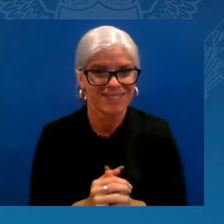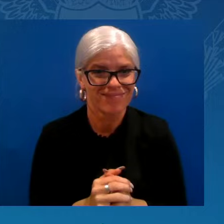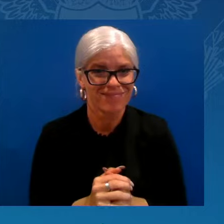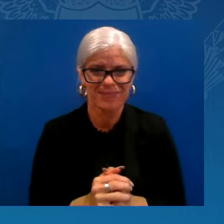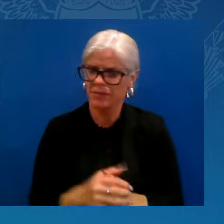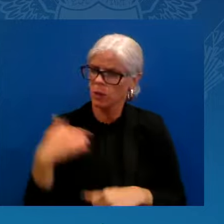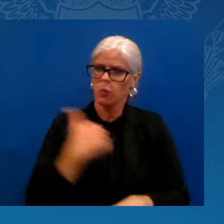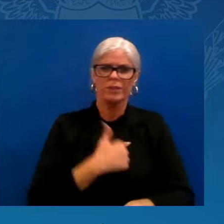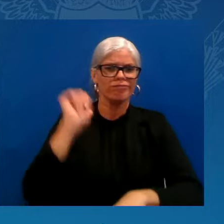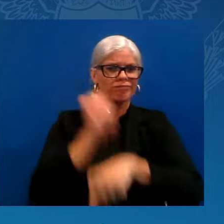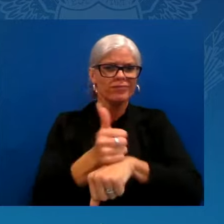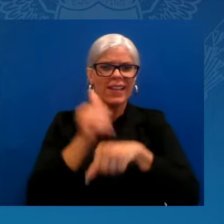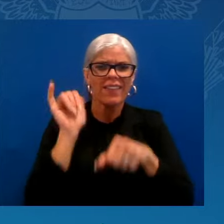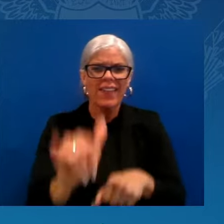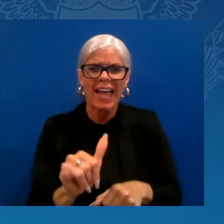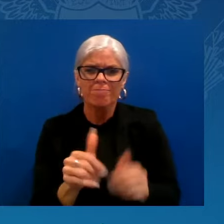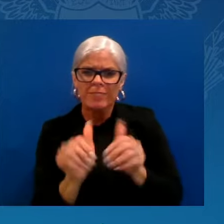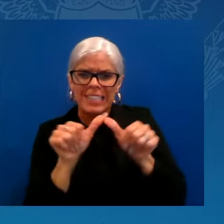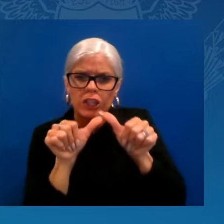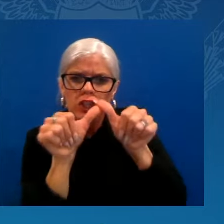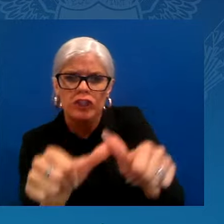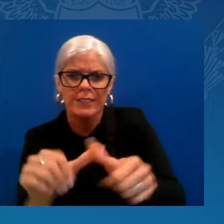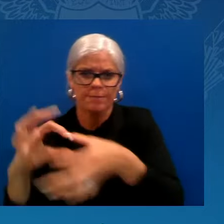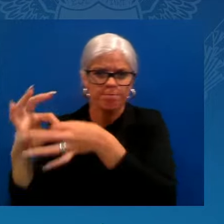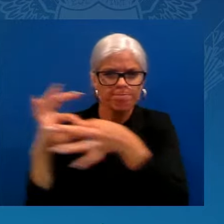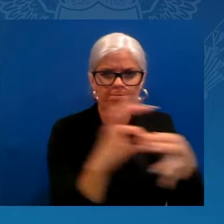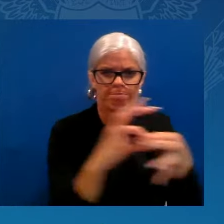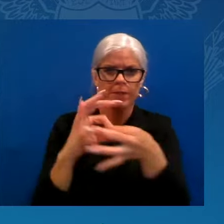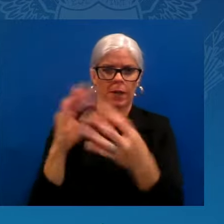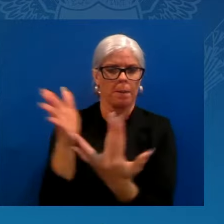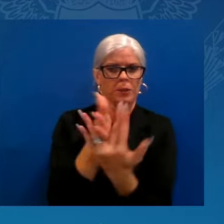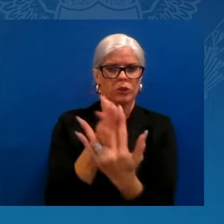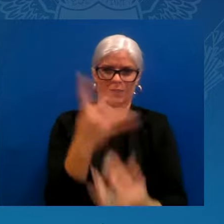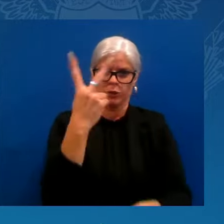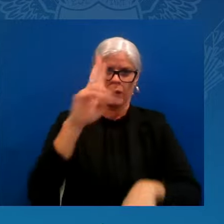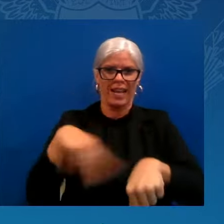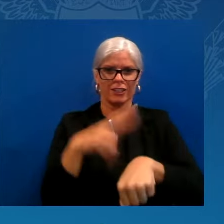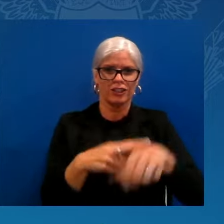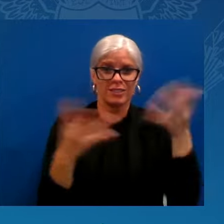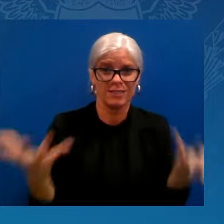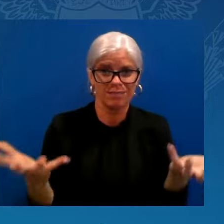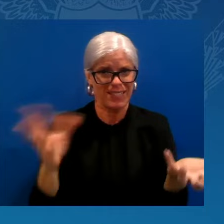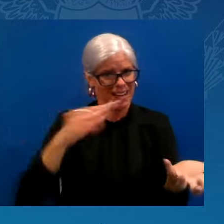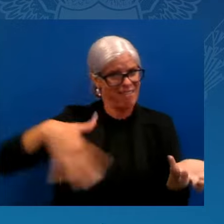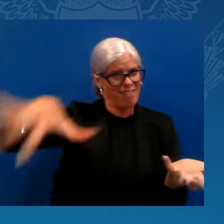And now for our generation, we have the baton.